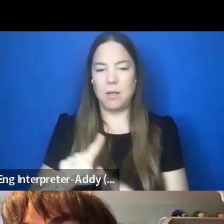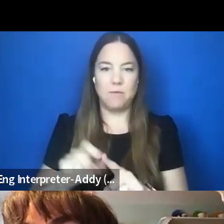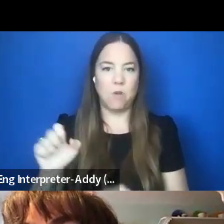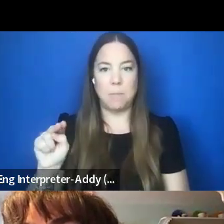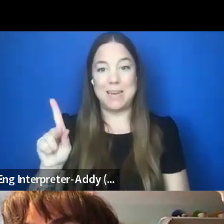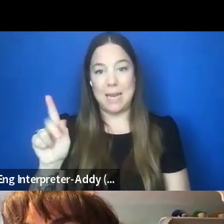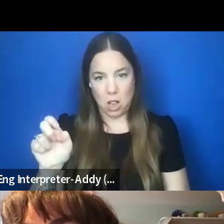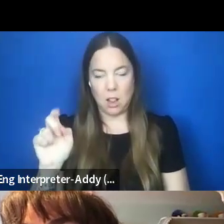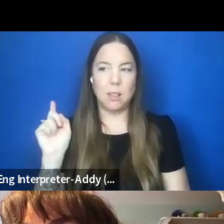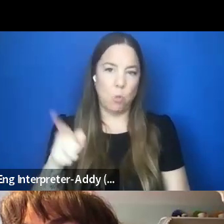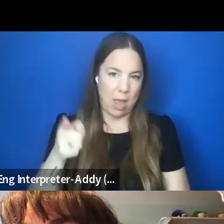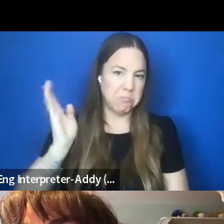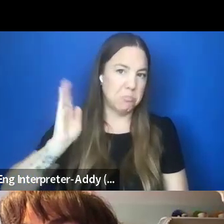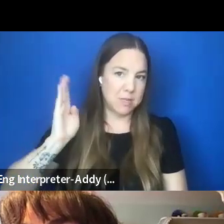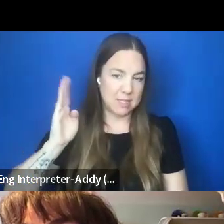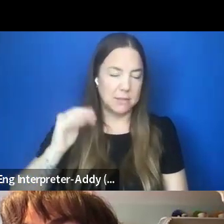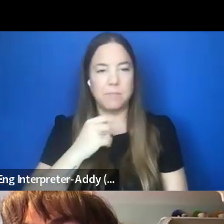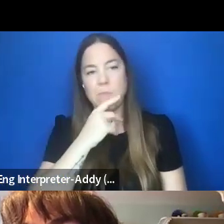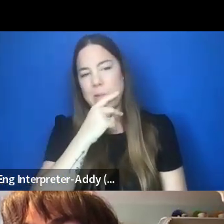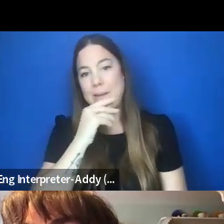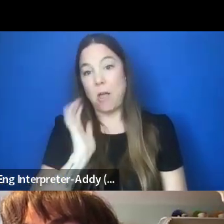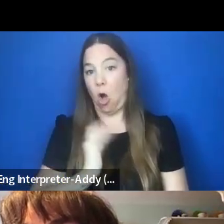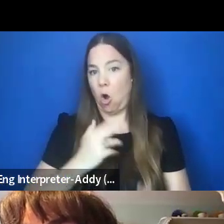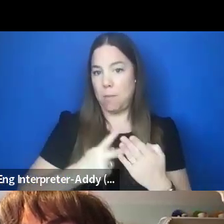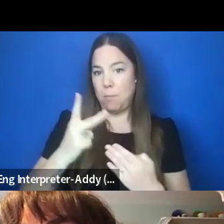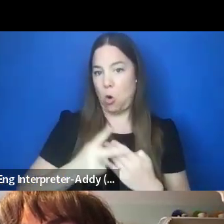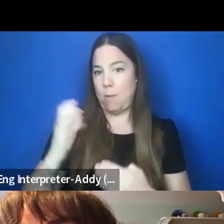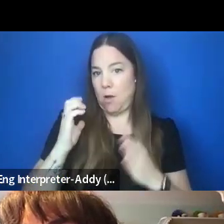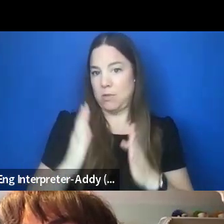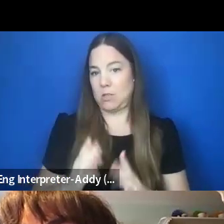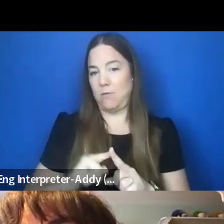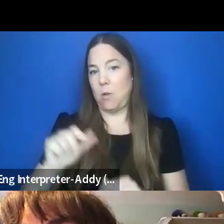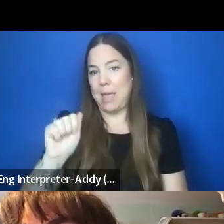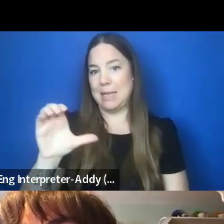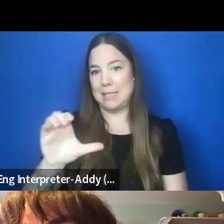Brooke Wilson: we had our pro, our program officer from Acl he had